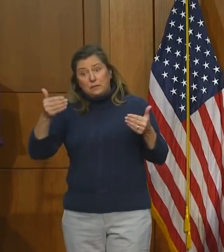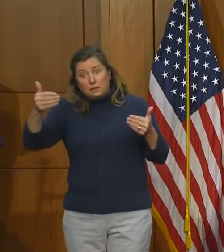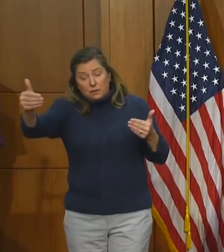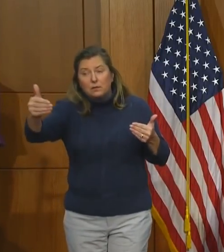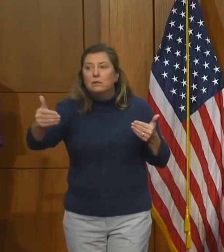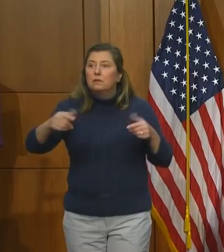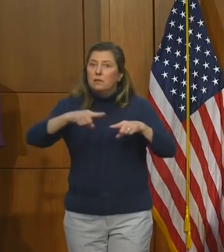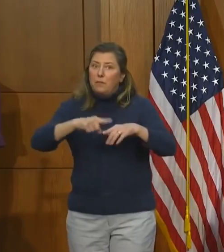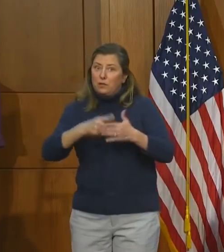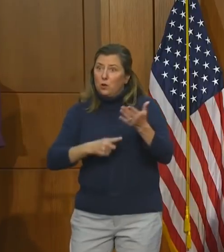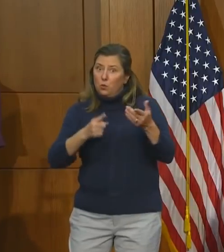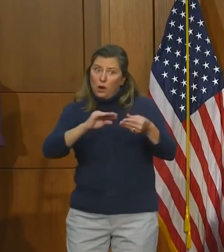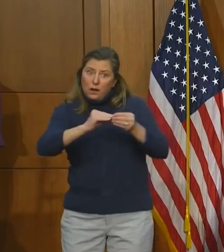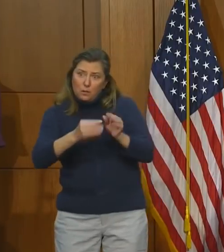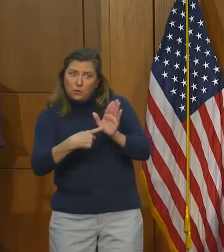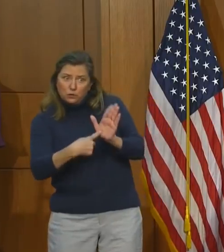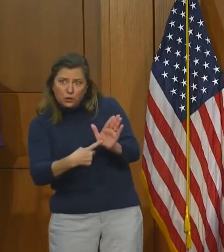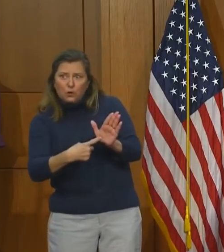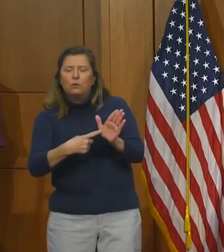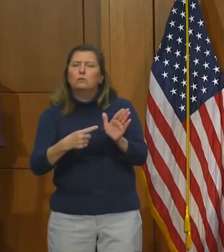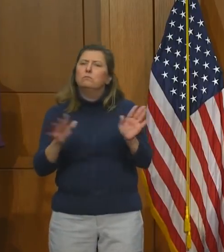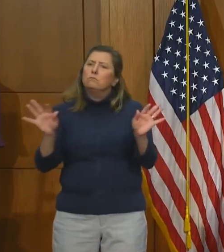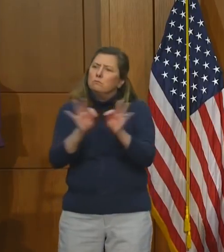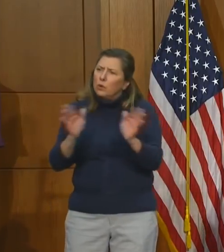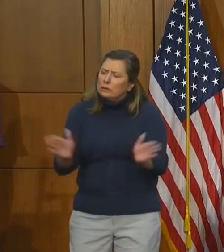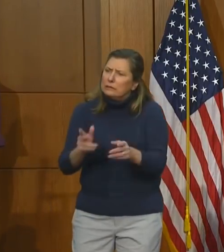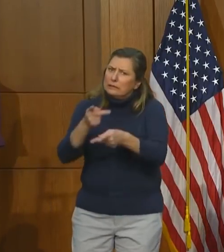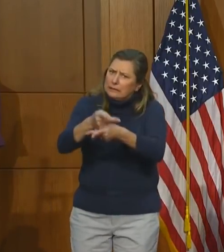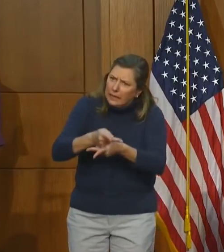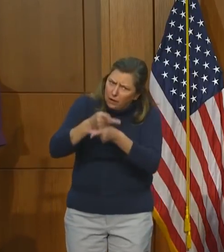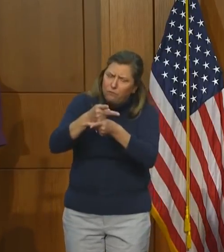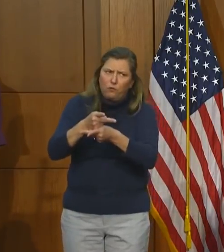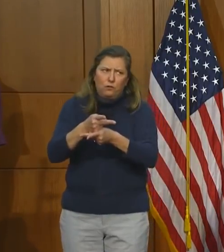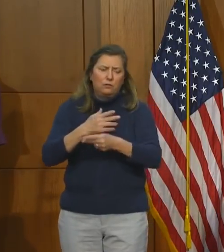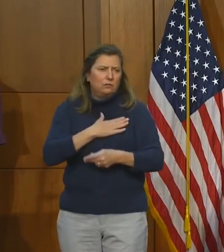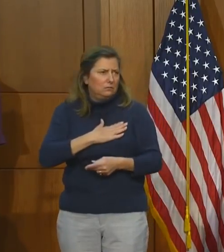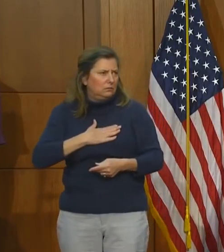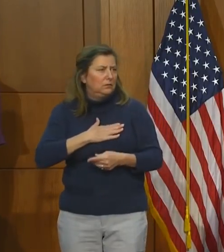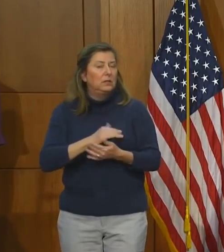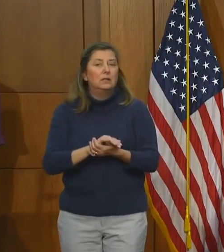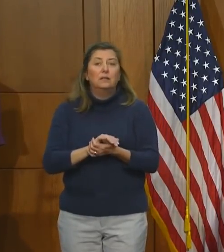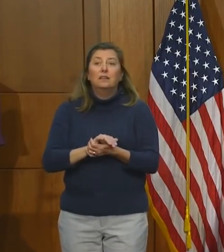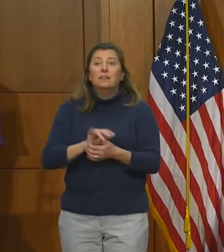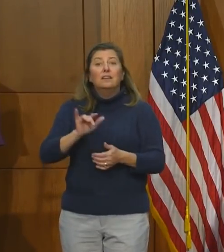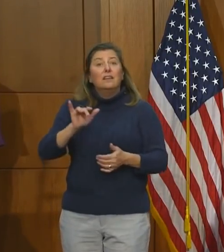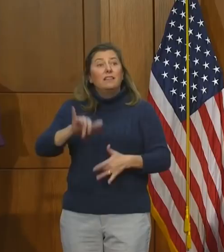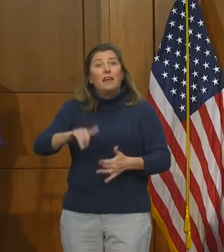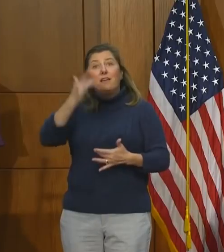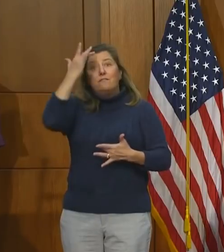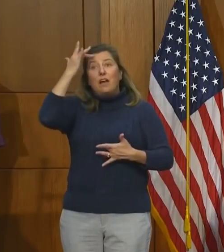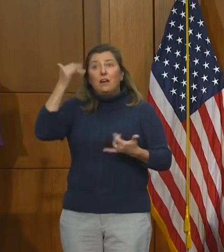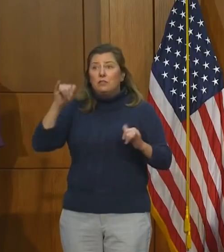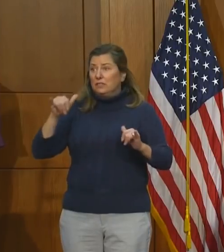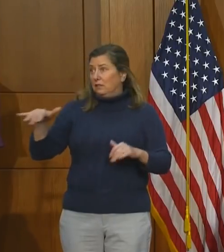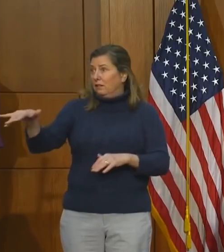PHASE ONE. I WANT TO REITERATE THAT OUR NEXT STEPS ARE INFORMED BY OUR HEALTH DATA. I ALSO WANT VIRGINIANS TO